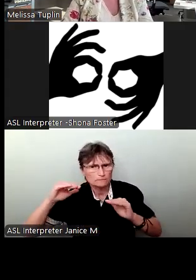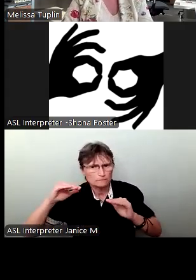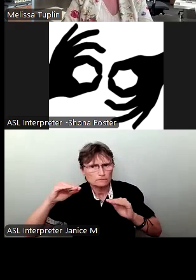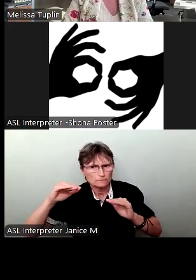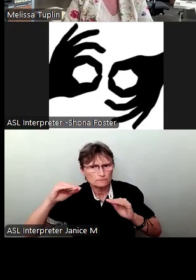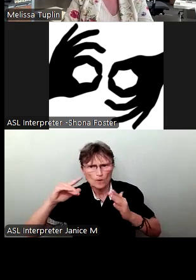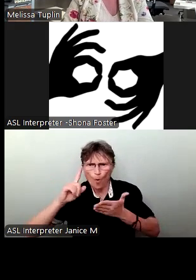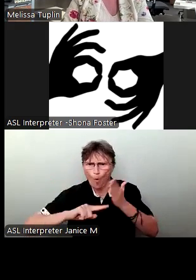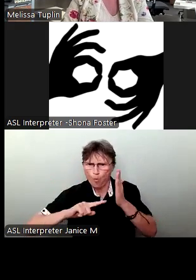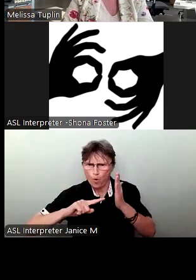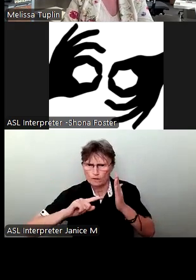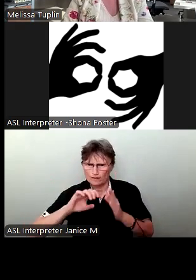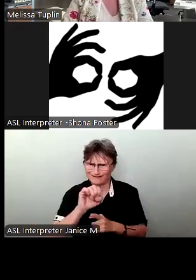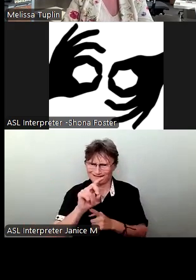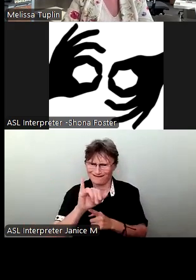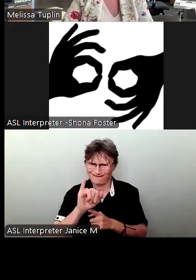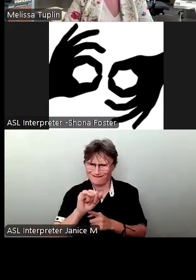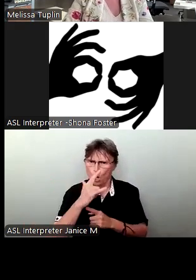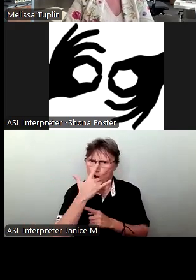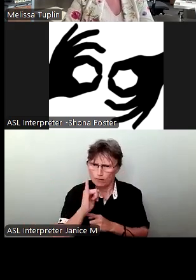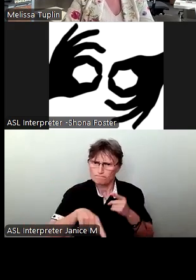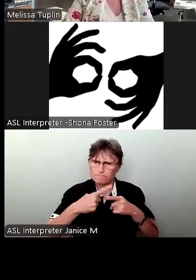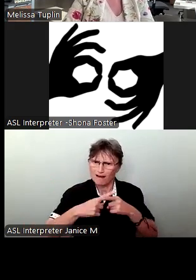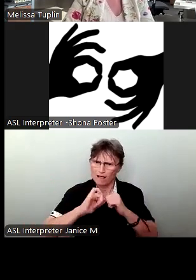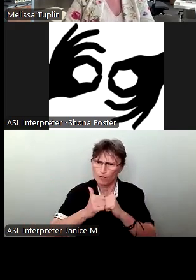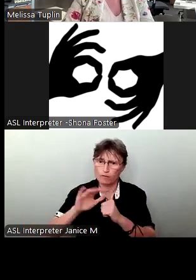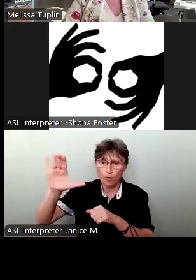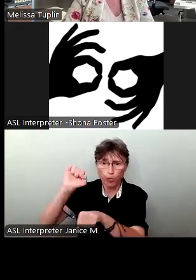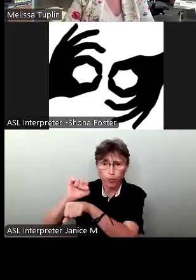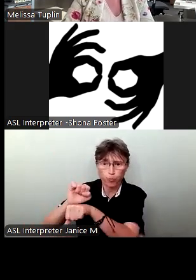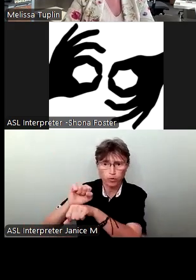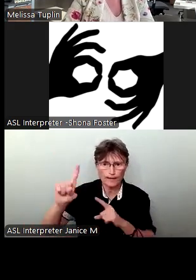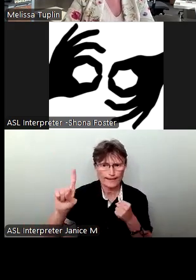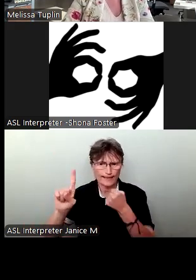it impacts their funding and their work. We know that having the same amount of